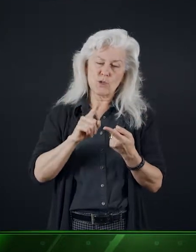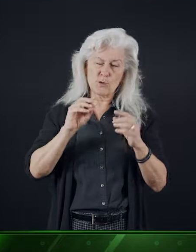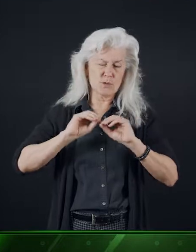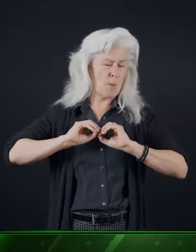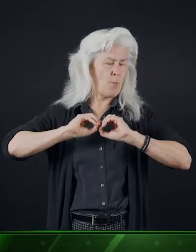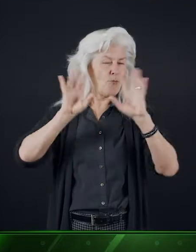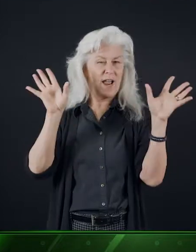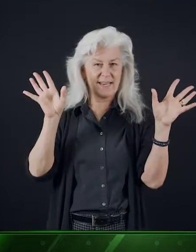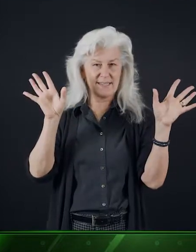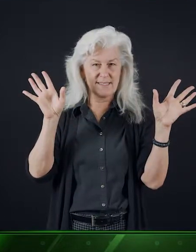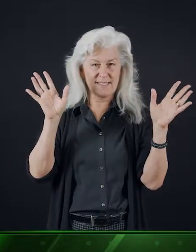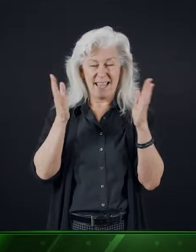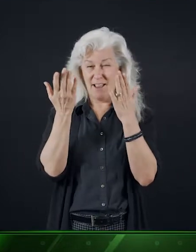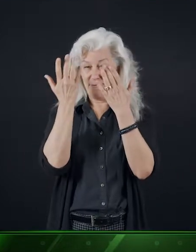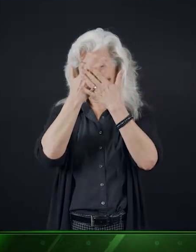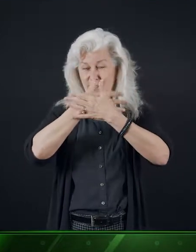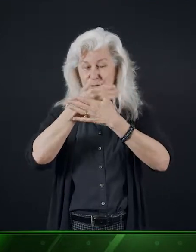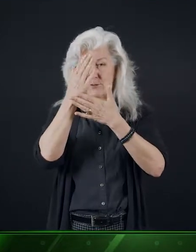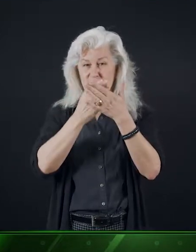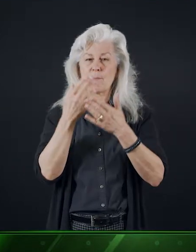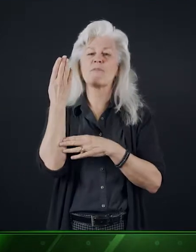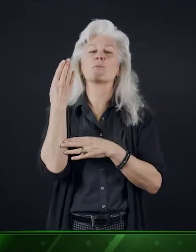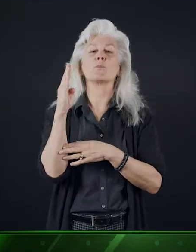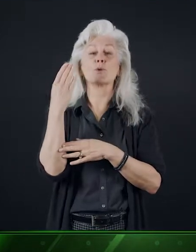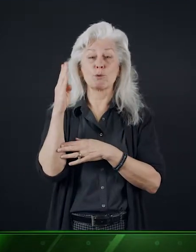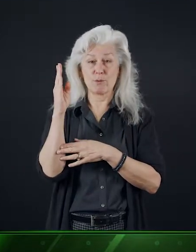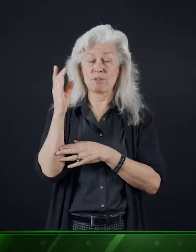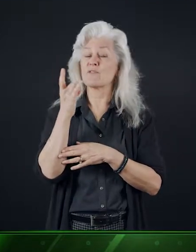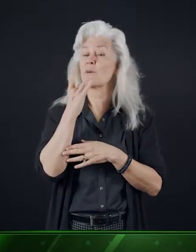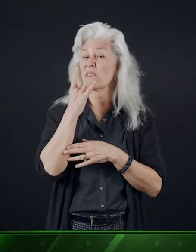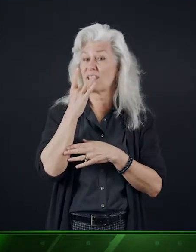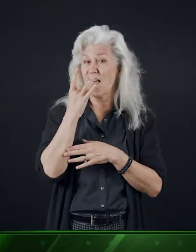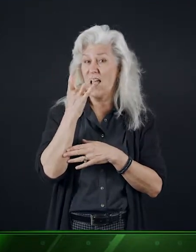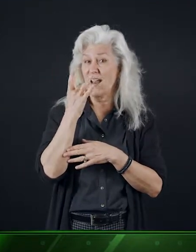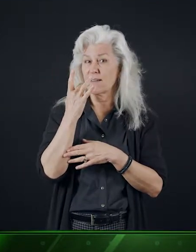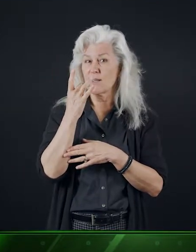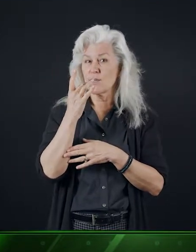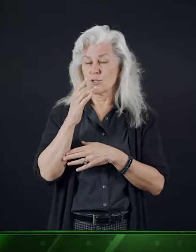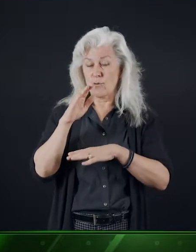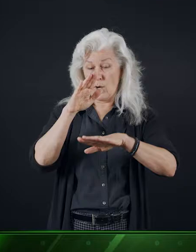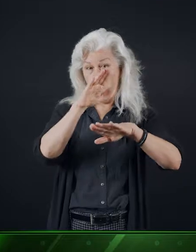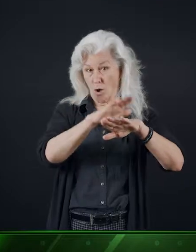as well as filter out some of the blues from the light there. So if we go ahead and turn that on, -RIA: Cool.